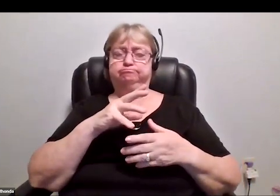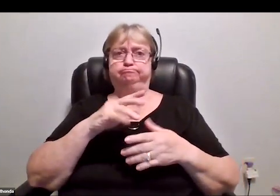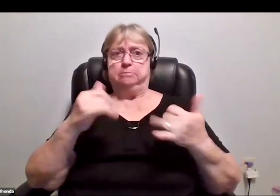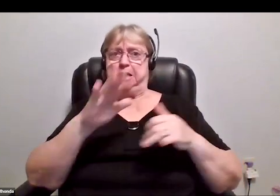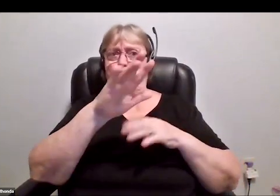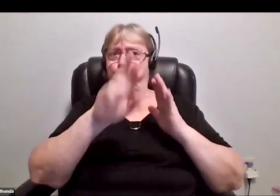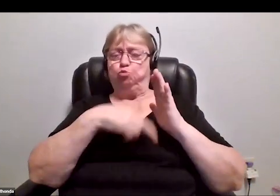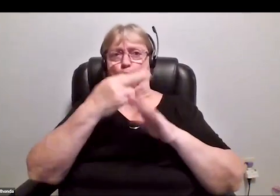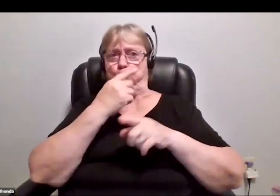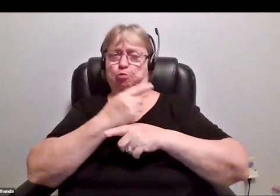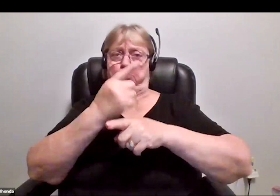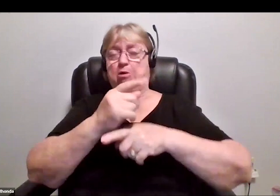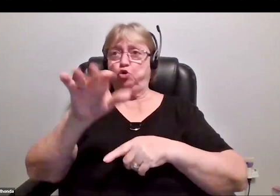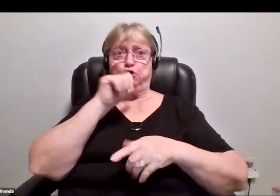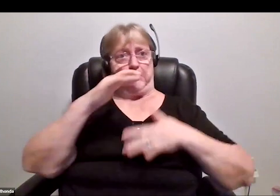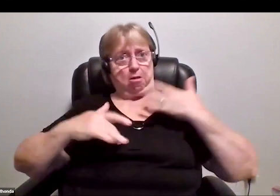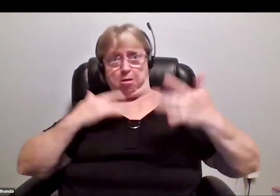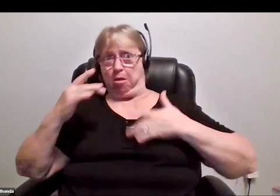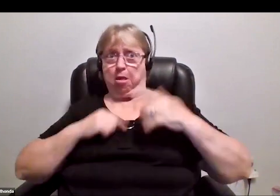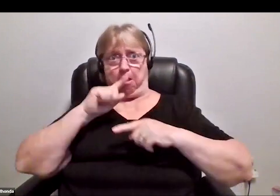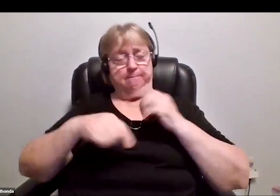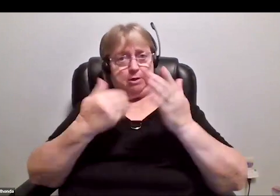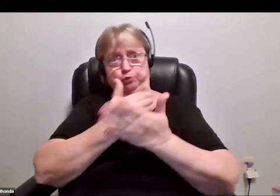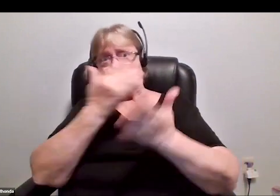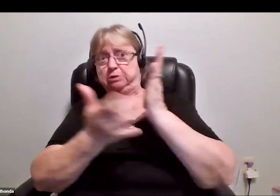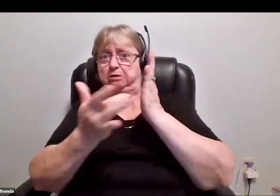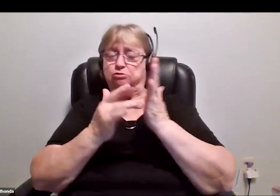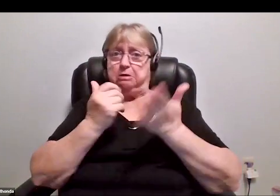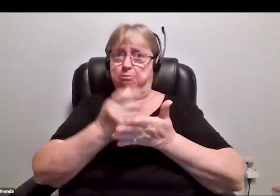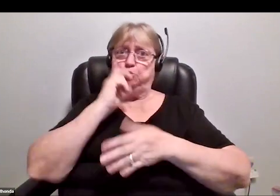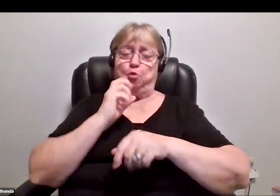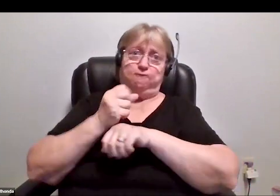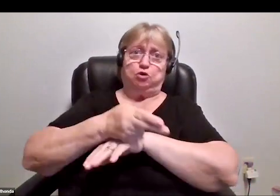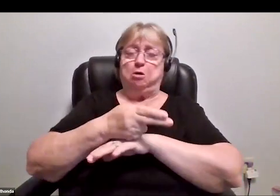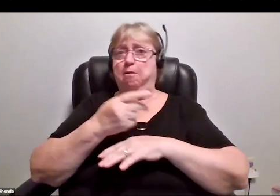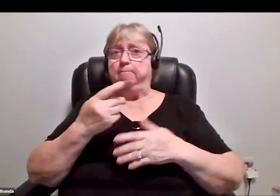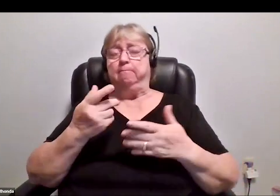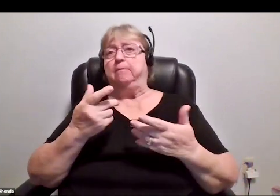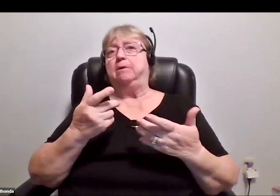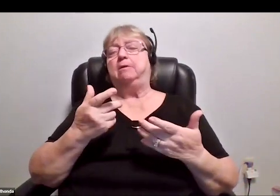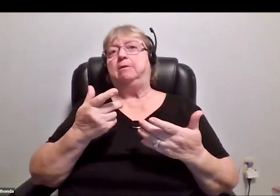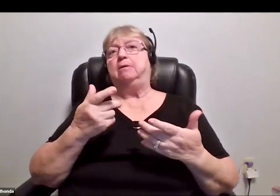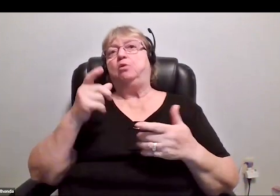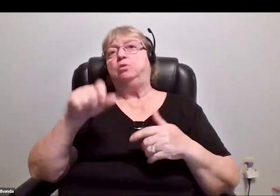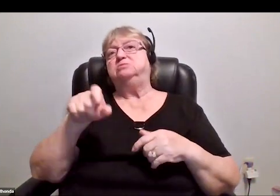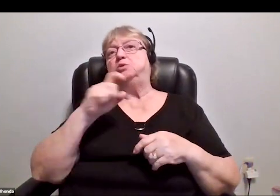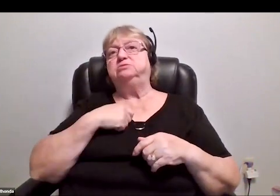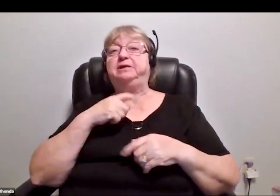if we're not enthusiastic about the technology to help us overcome in particular ways. We're asked to be the spokespeople for technology so often.